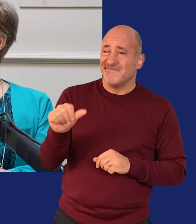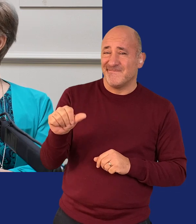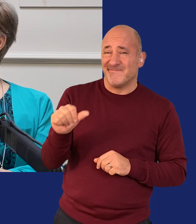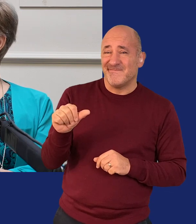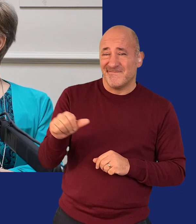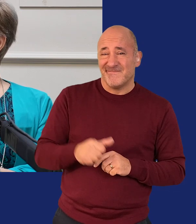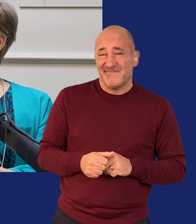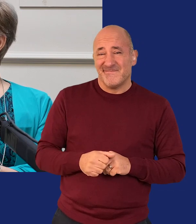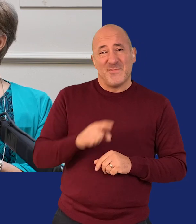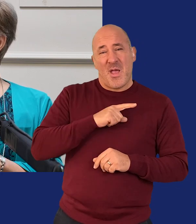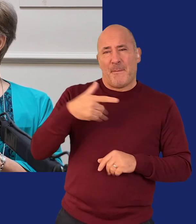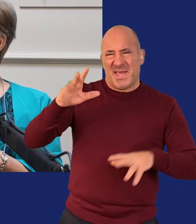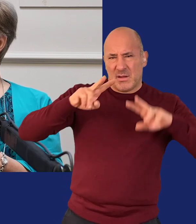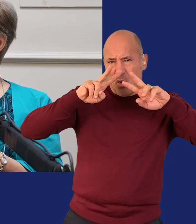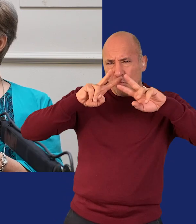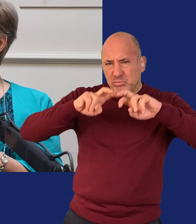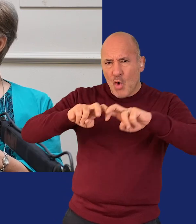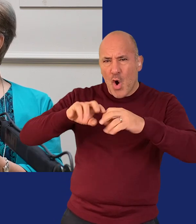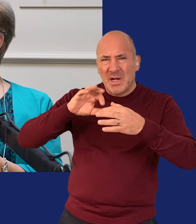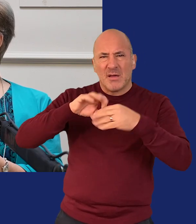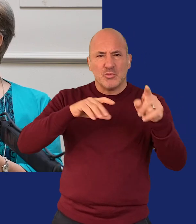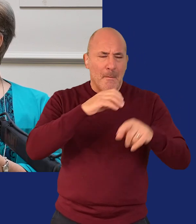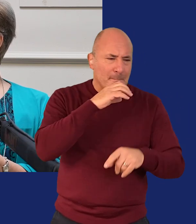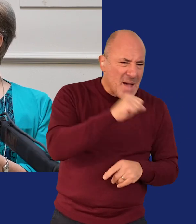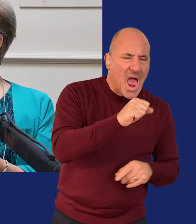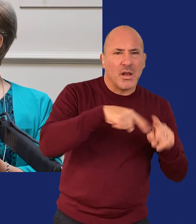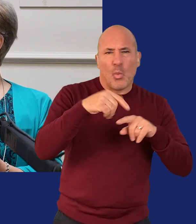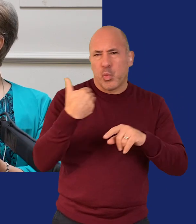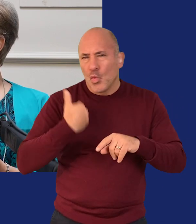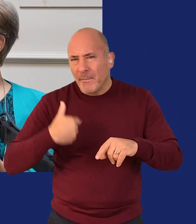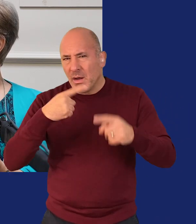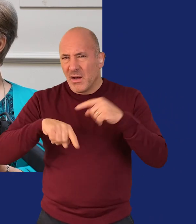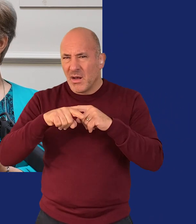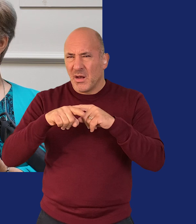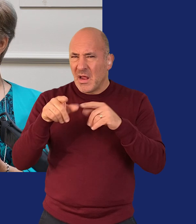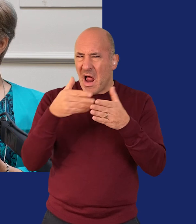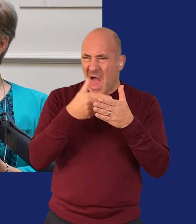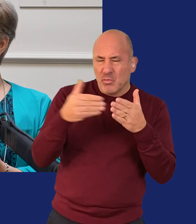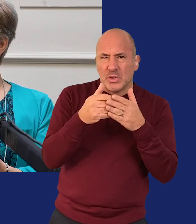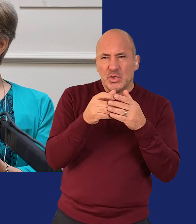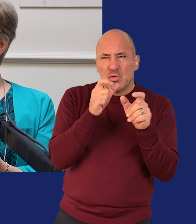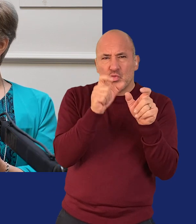Because I think, you know, there's been a lot of research done on men and women, isn't there in the language, the kind of terminology that's used that can, that